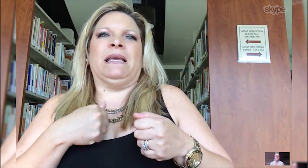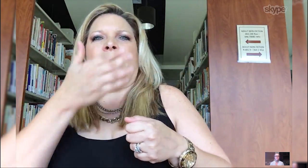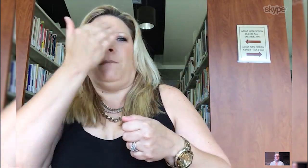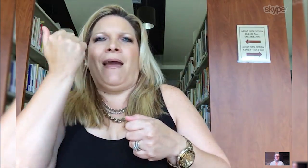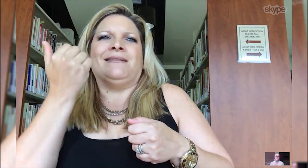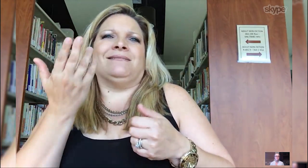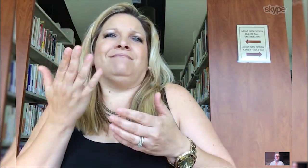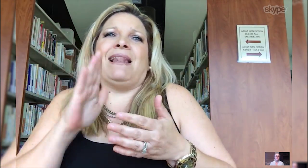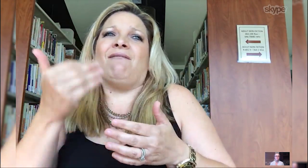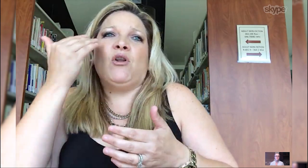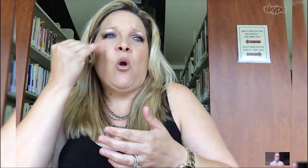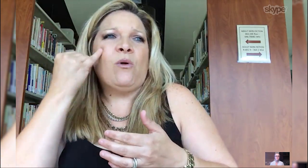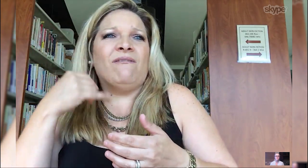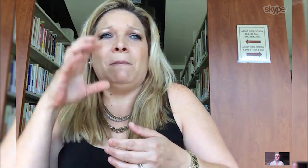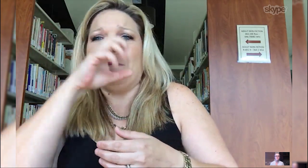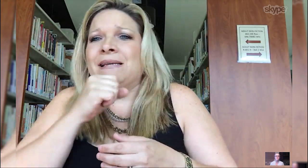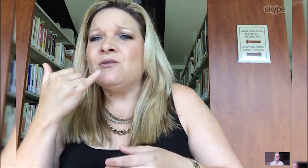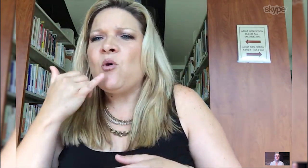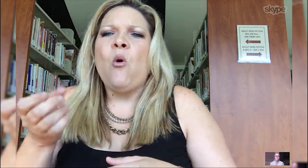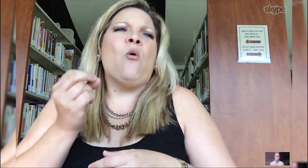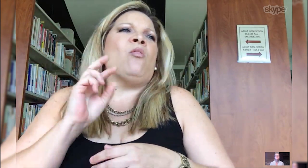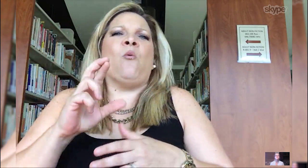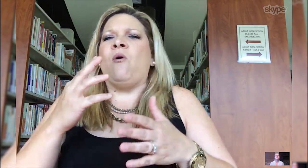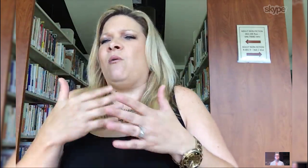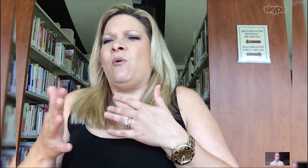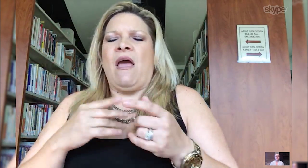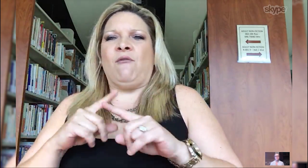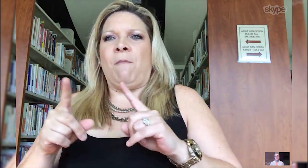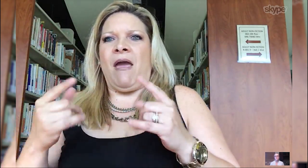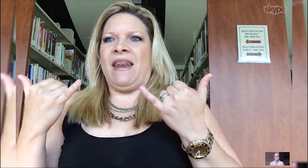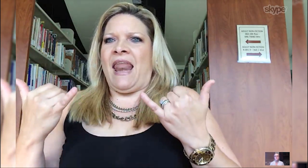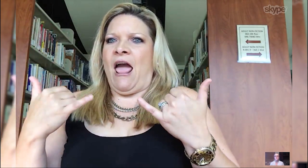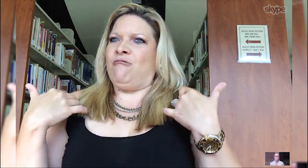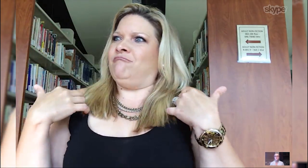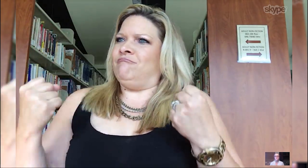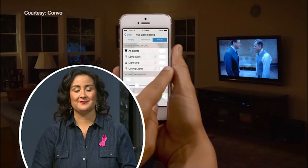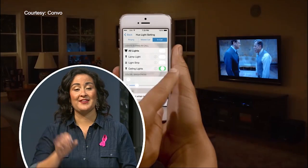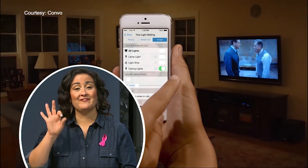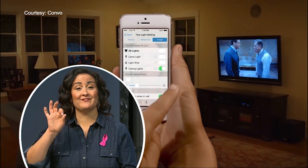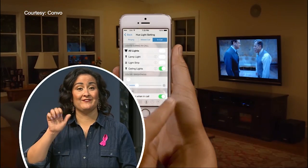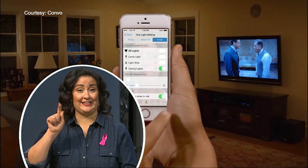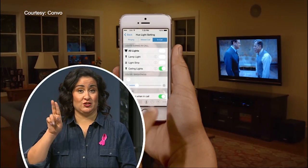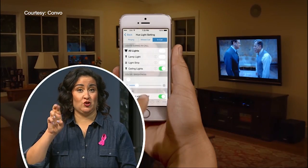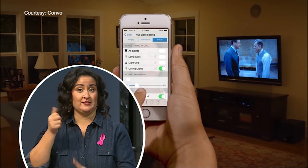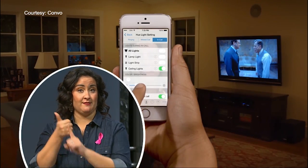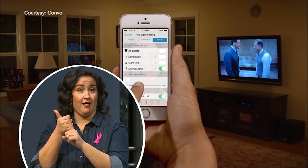because I wasn’t sure if I’d miss their call or not. Now I have so much more confidence.”